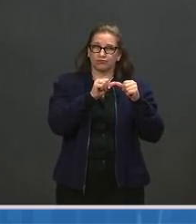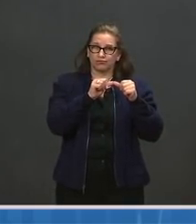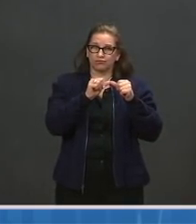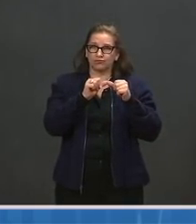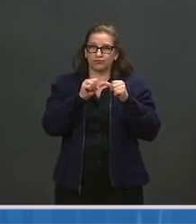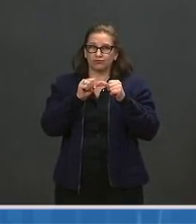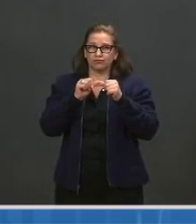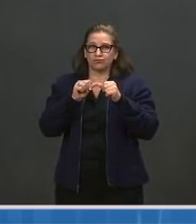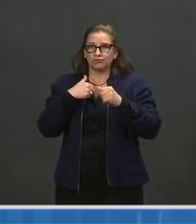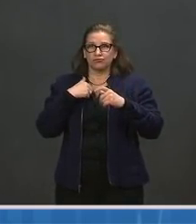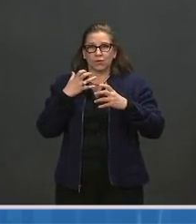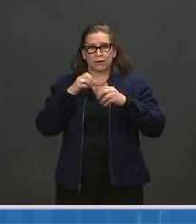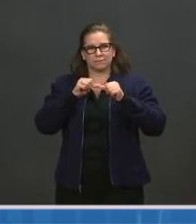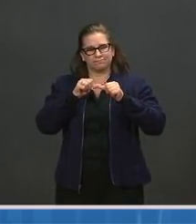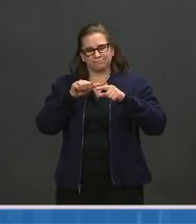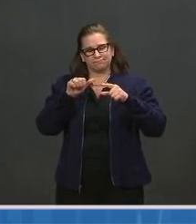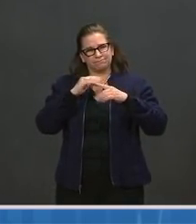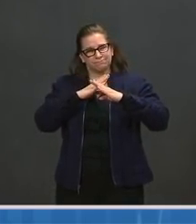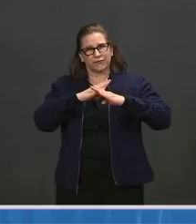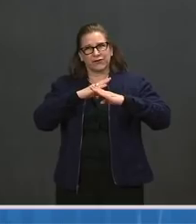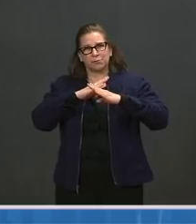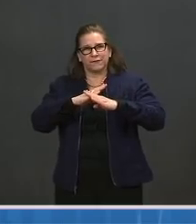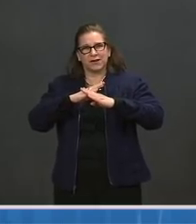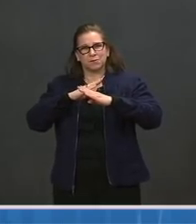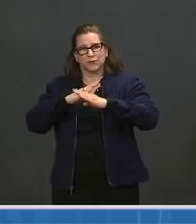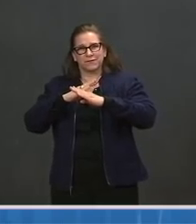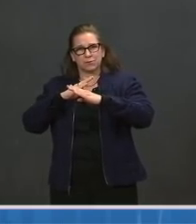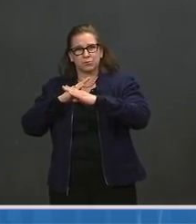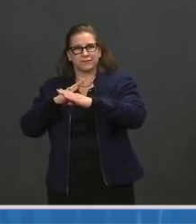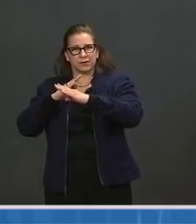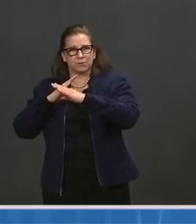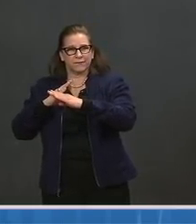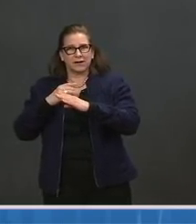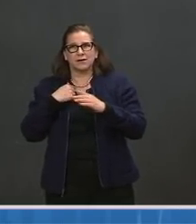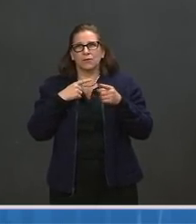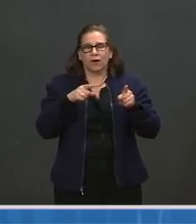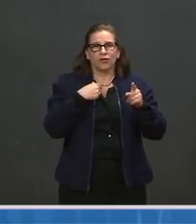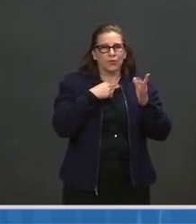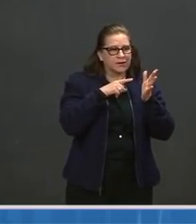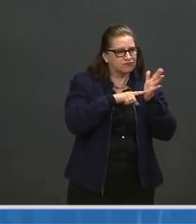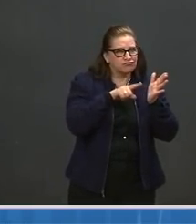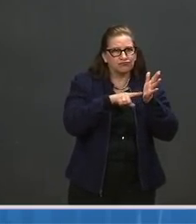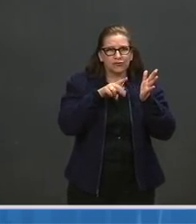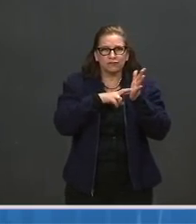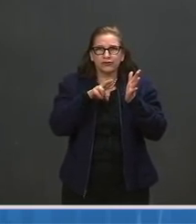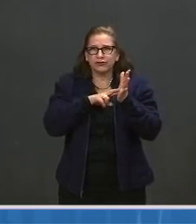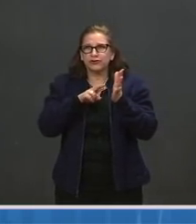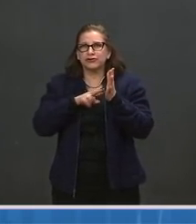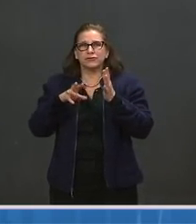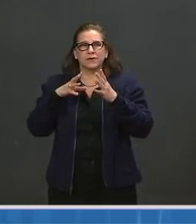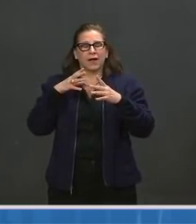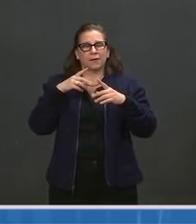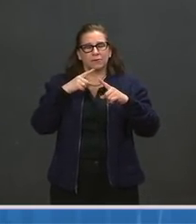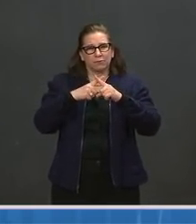while we get more people vaccinated. We now have 69 percent of adults over the age of 65